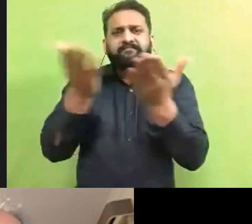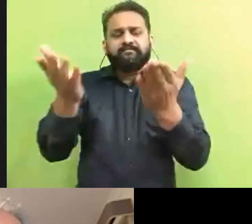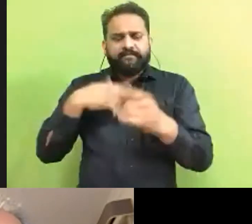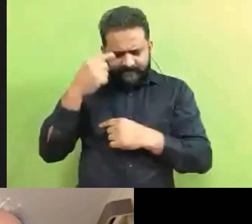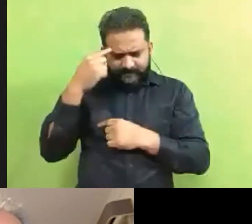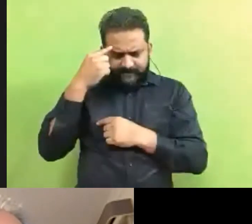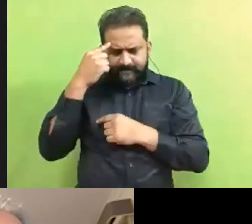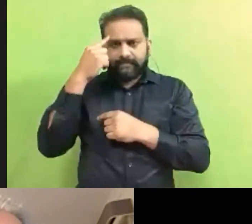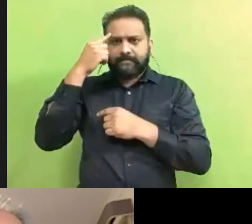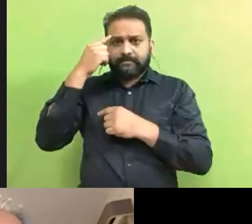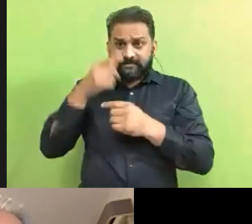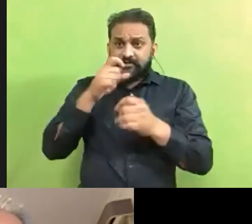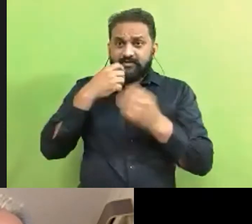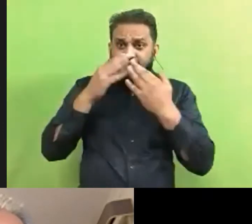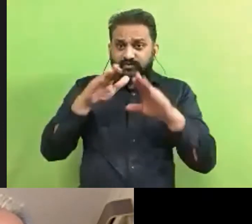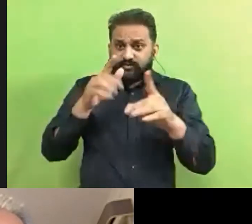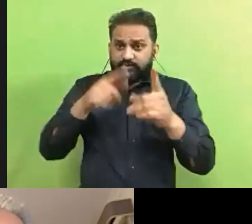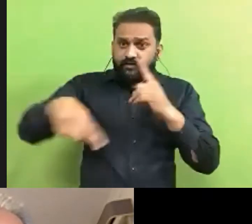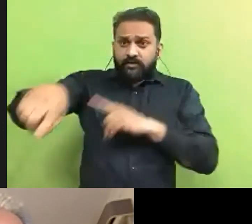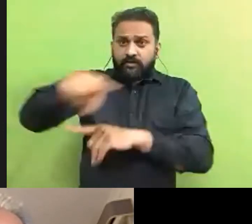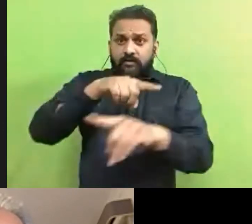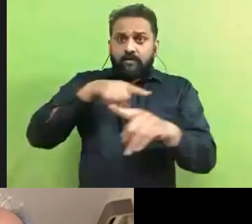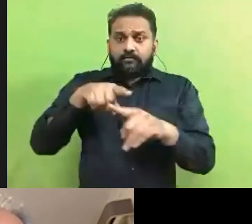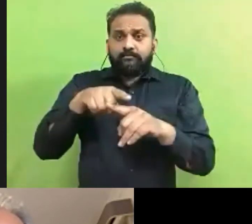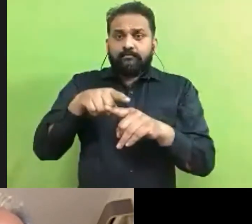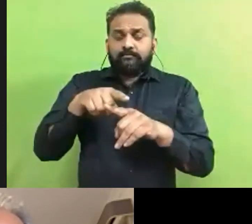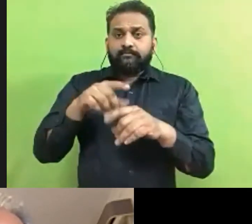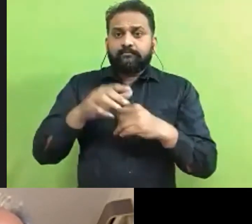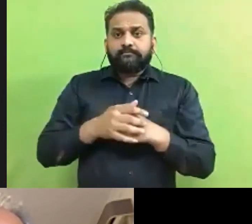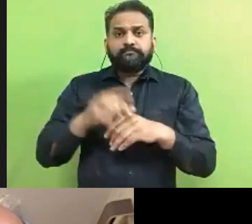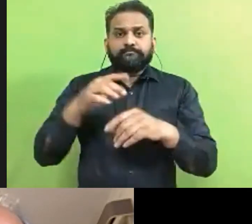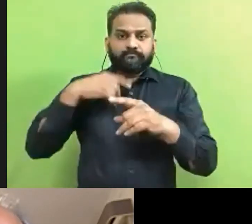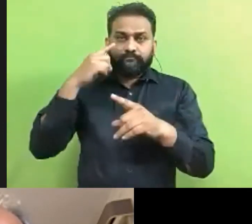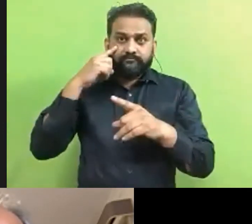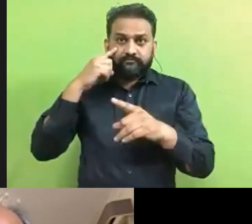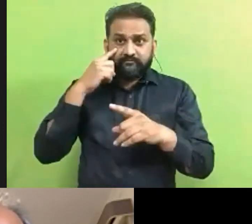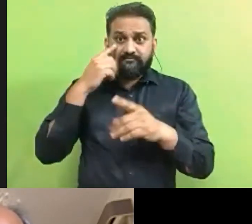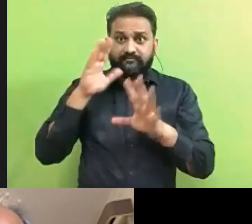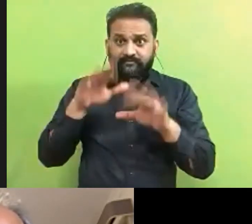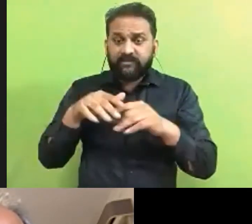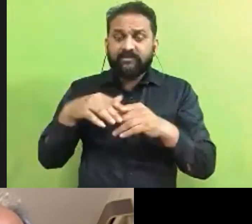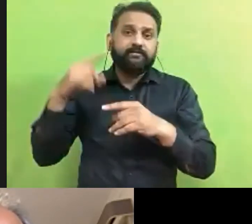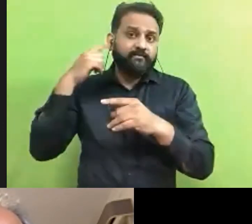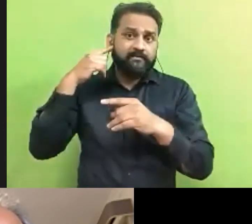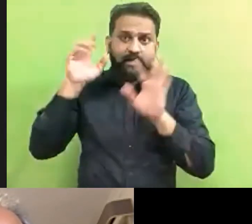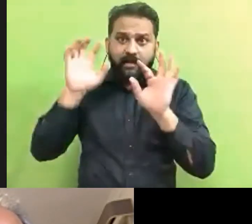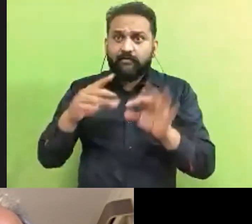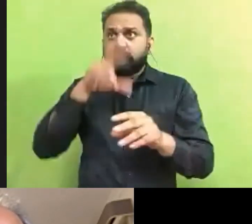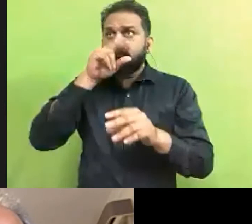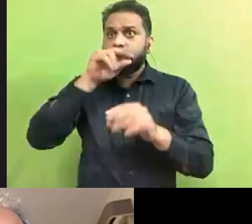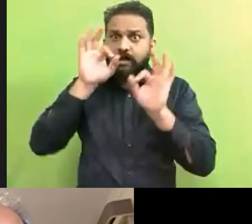all the students with the eyes and ears and their speaking ability feels so much